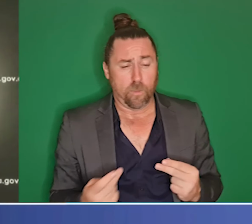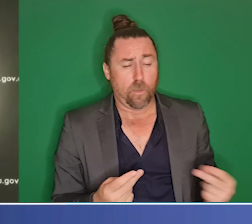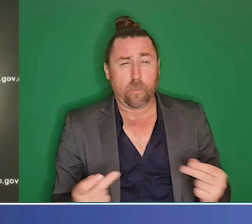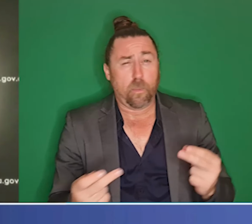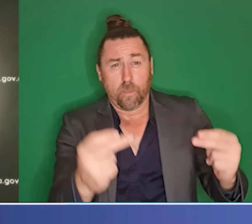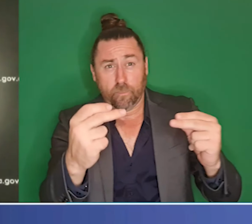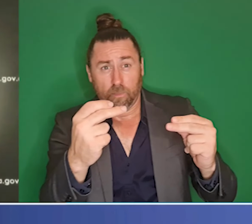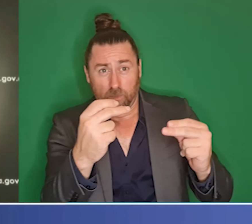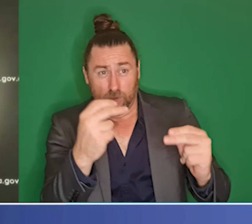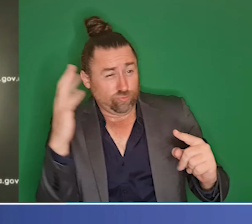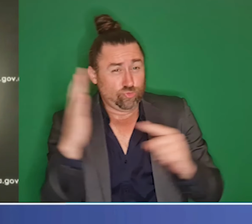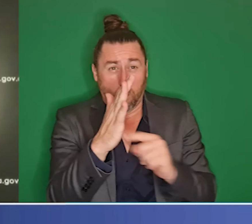The other things to note,